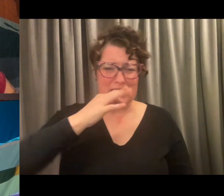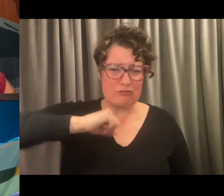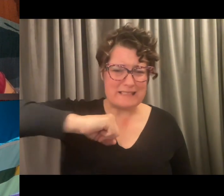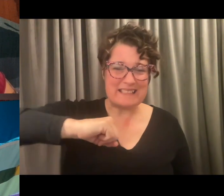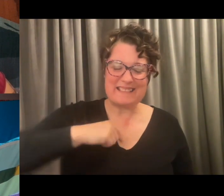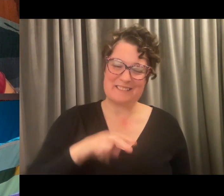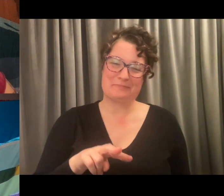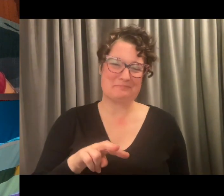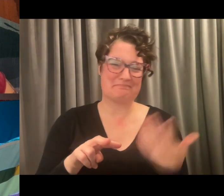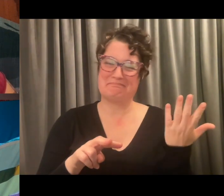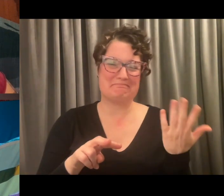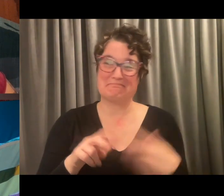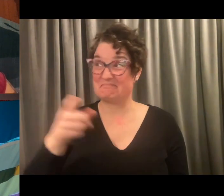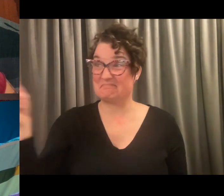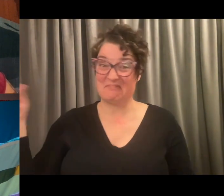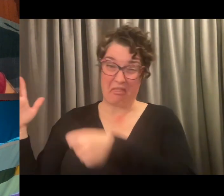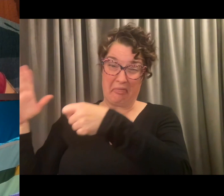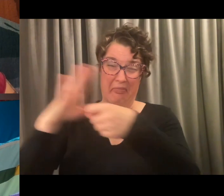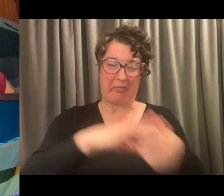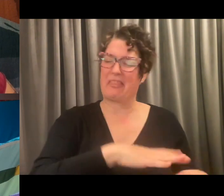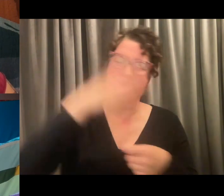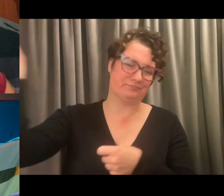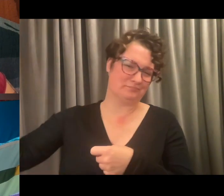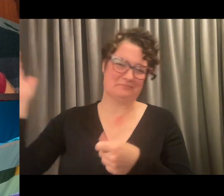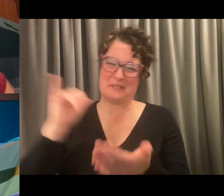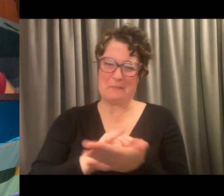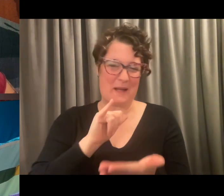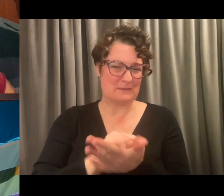It's a wave of revelation, and it's happening no matter what.